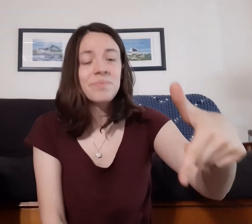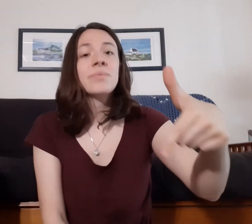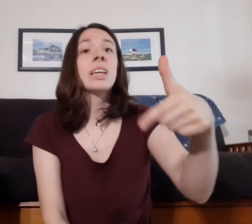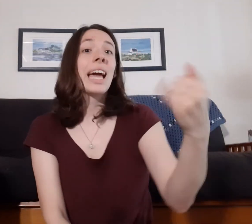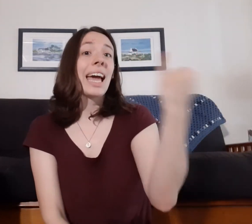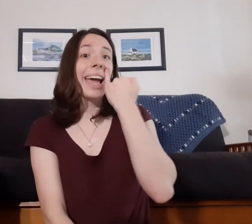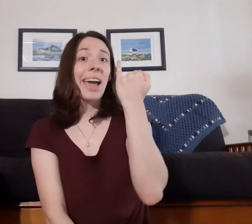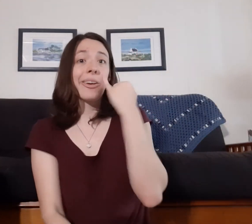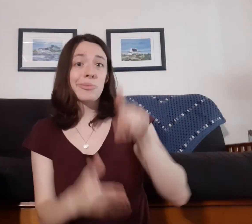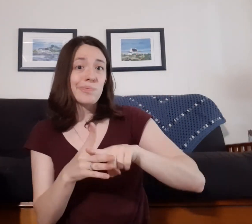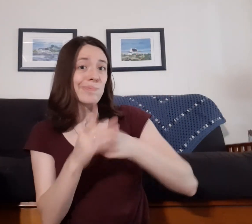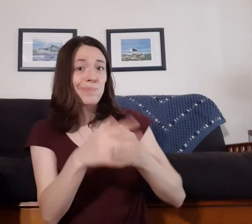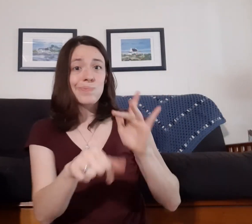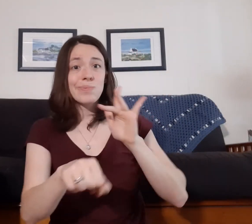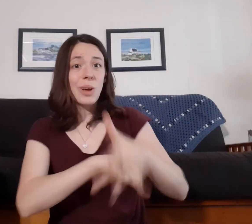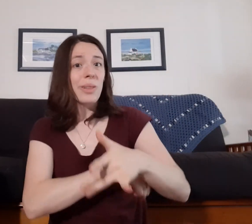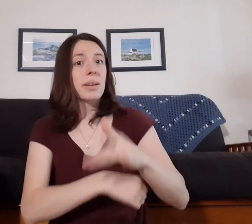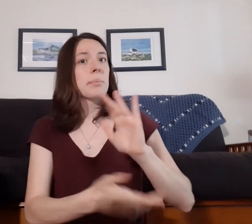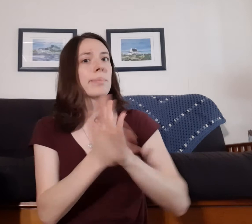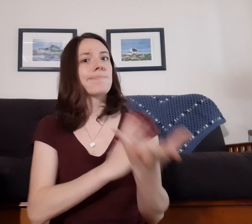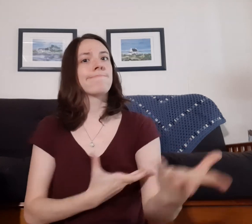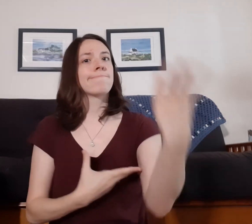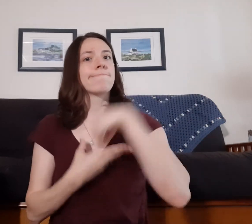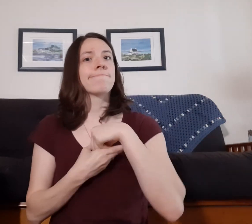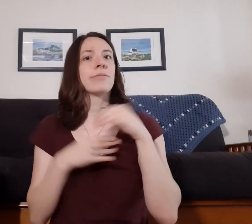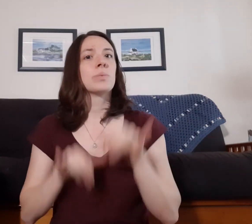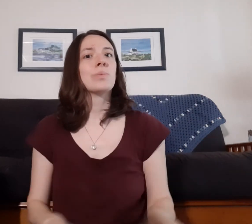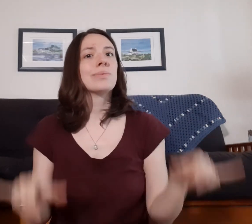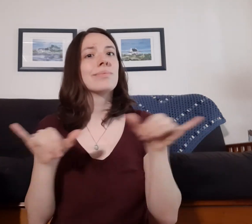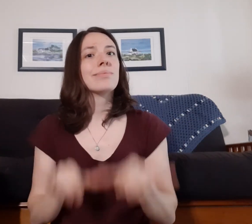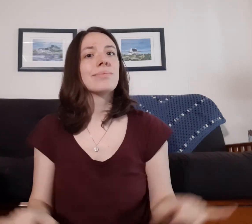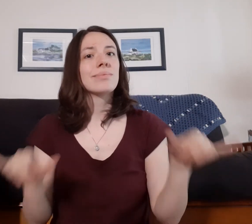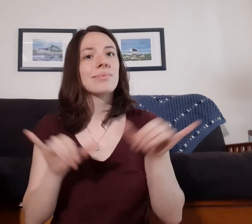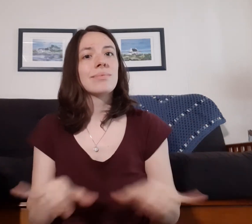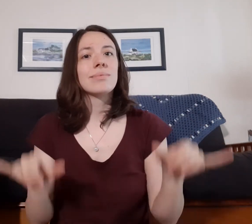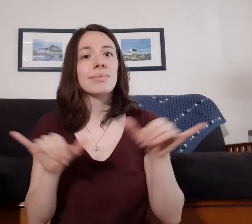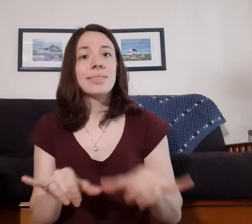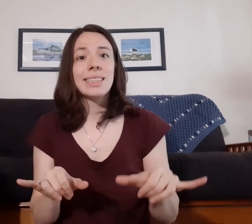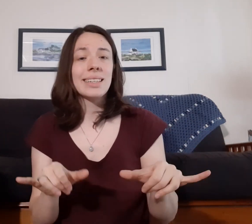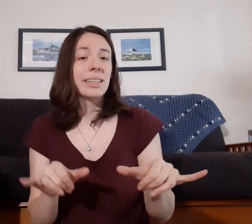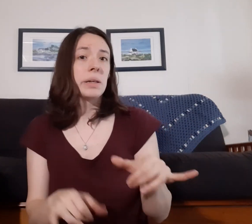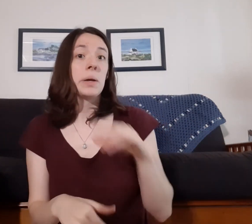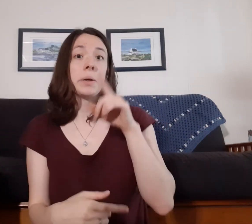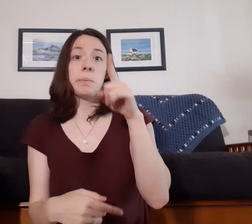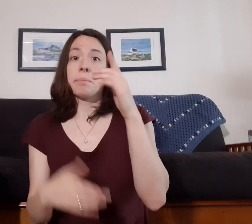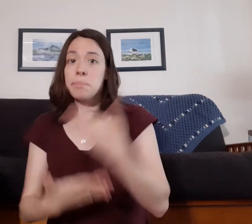If you start early, it will become ingrained as part of your routine.